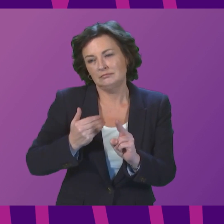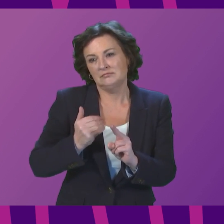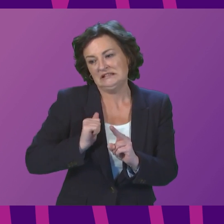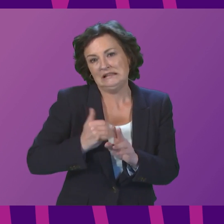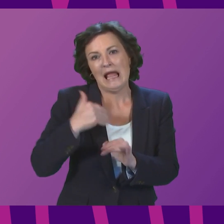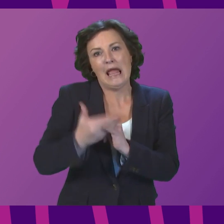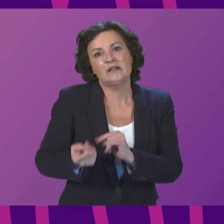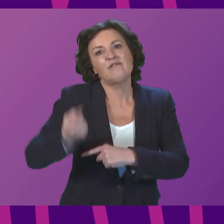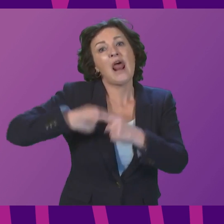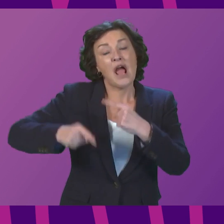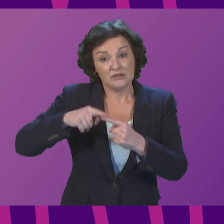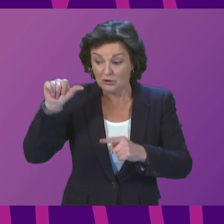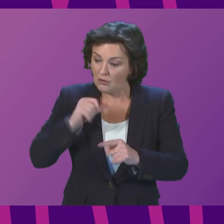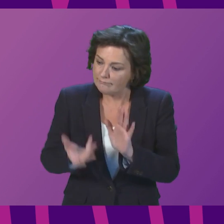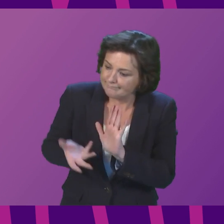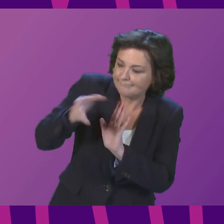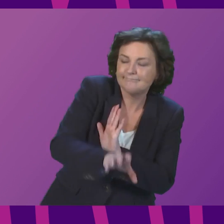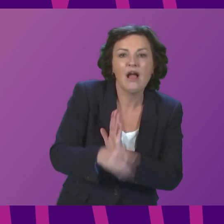got a £130 support payment because of the pandemic.